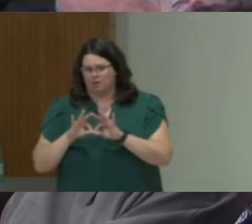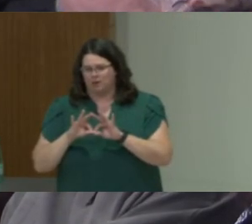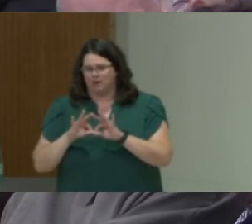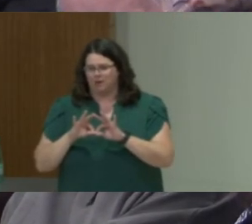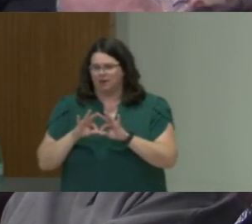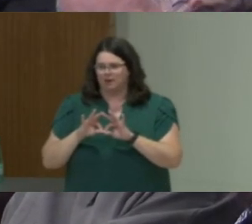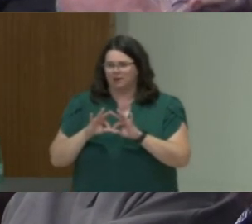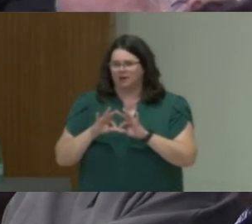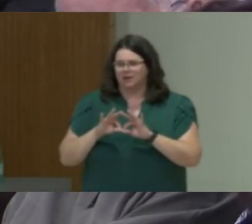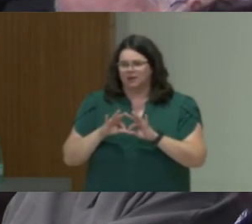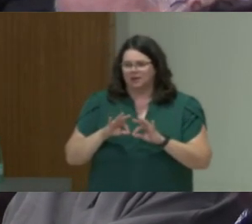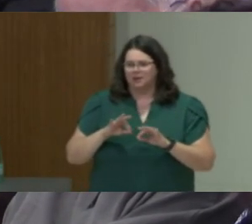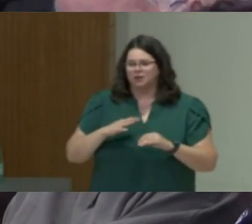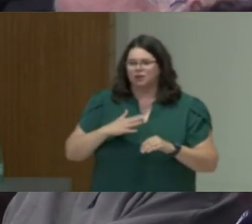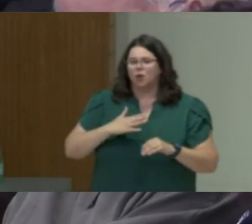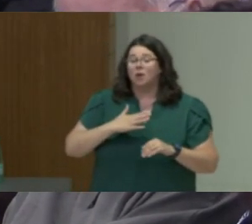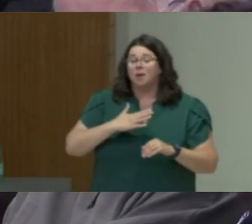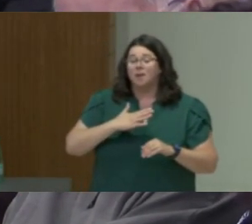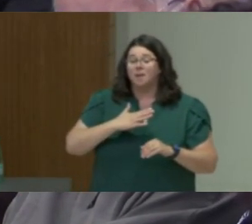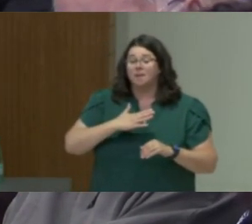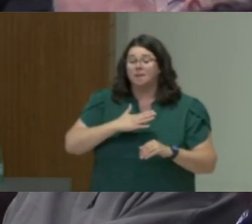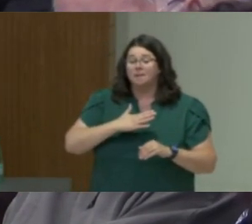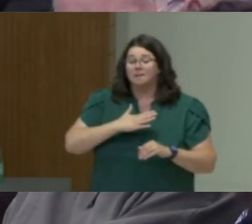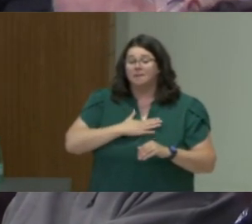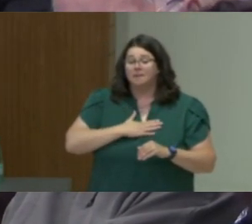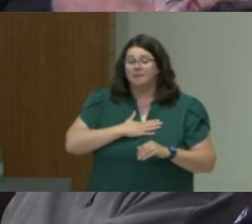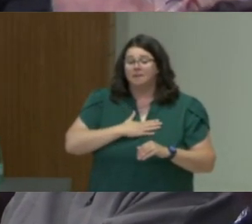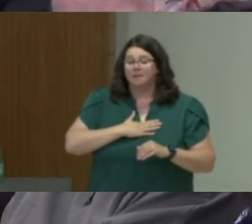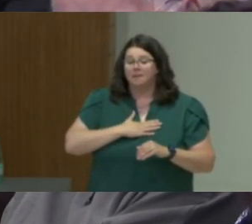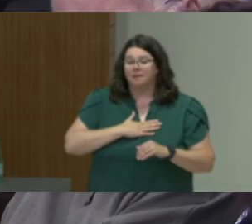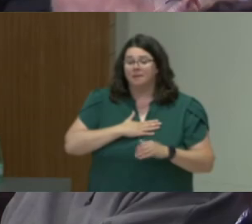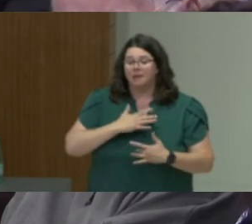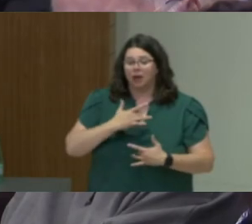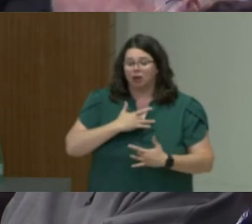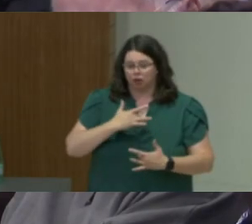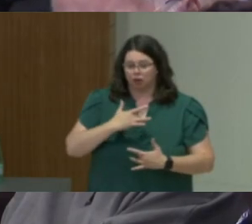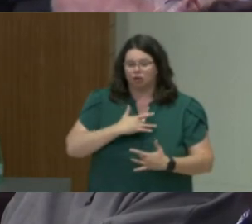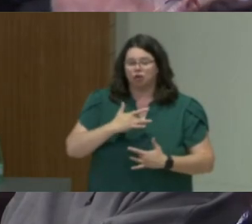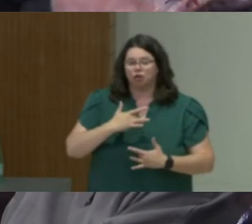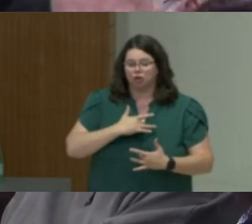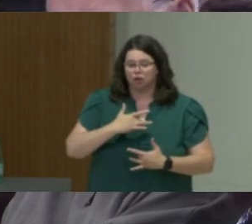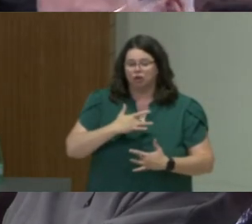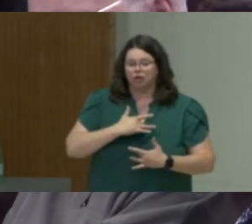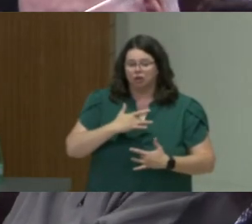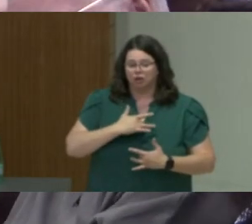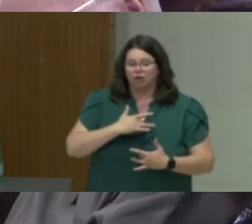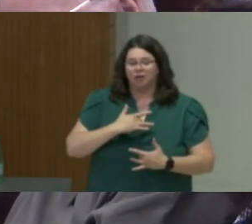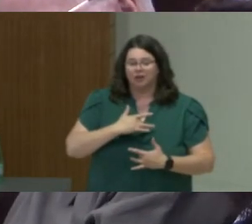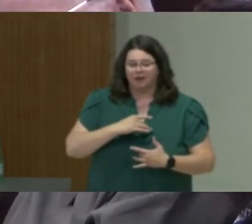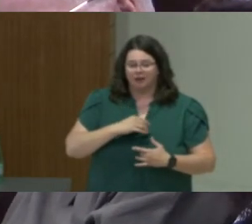keep attention on the tensions that we still need to address. I wonder if you have thoughts on that?